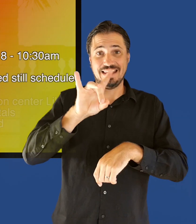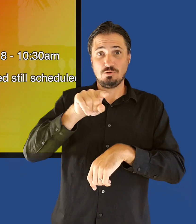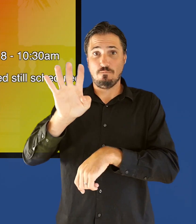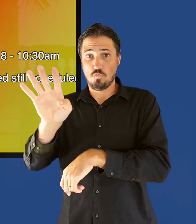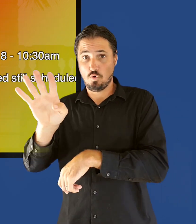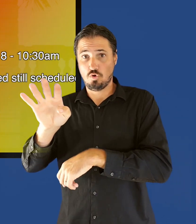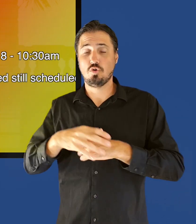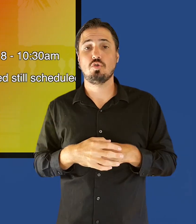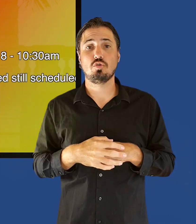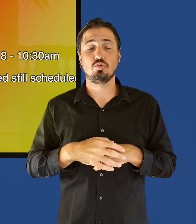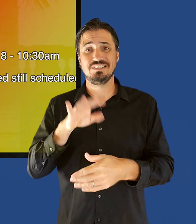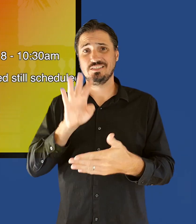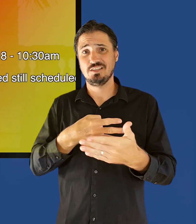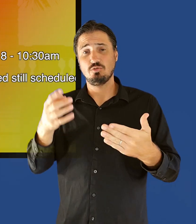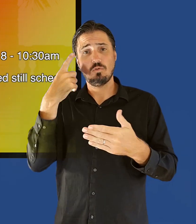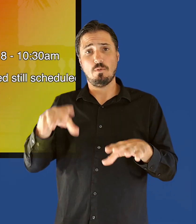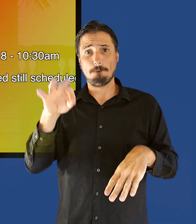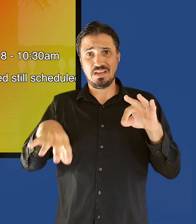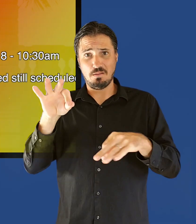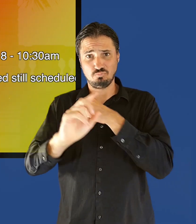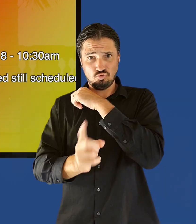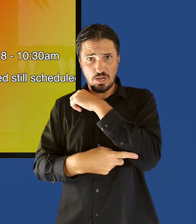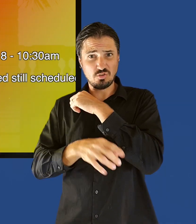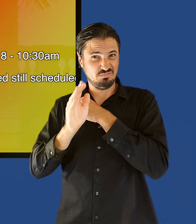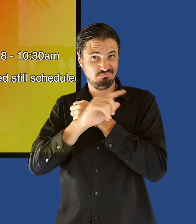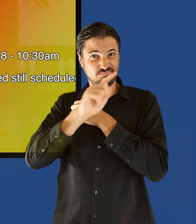The schedule for residential refuse pick-up will remain unchanged.